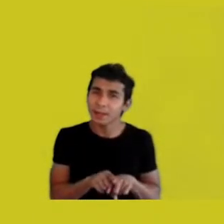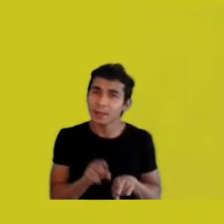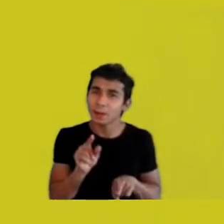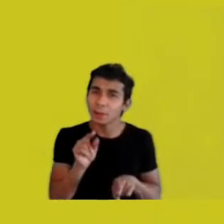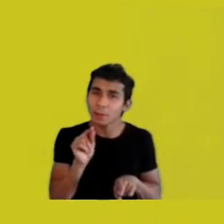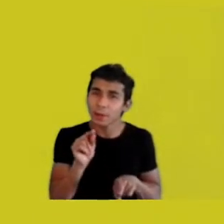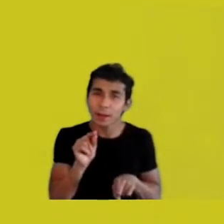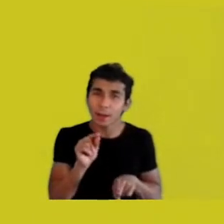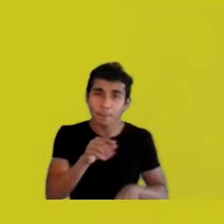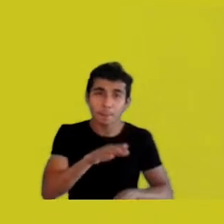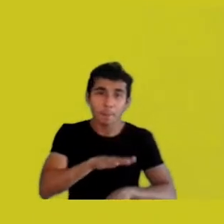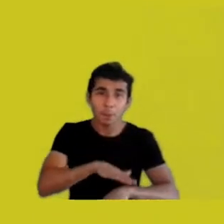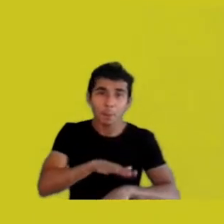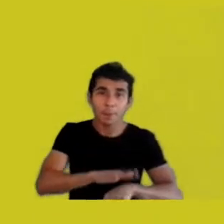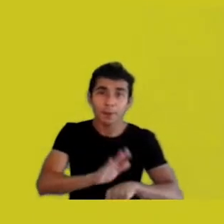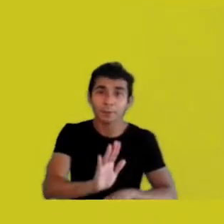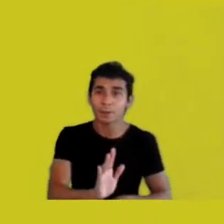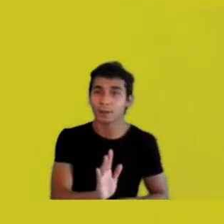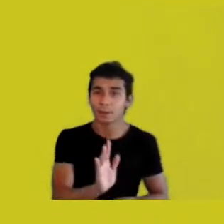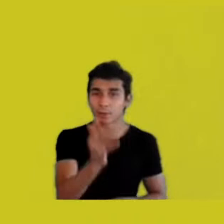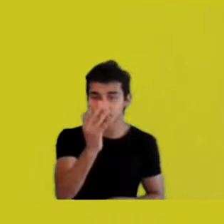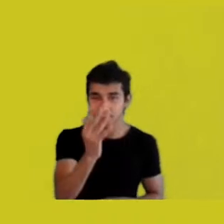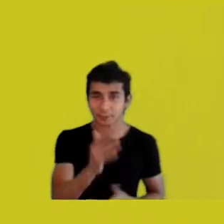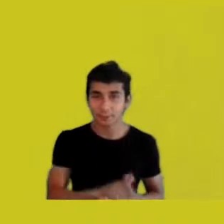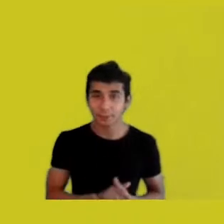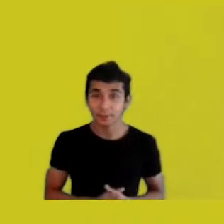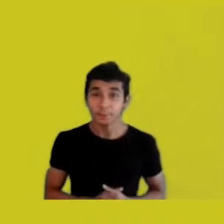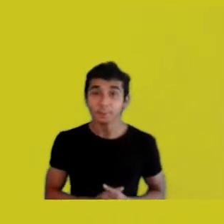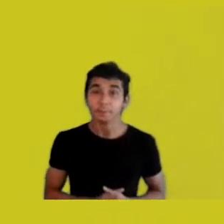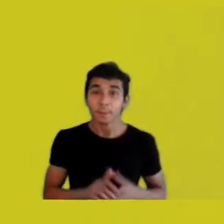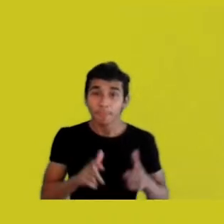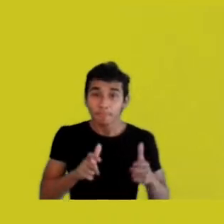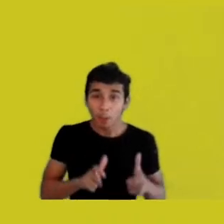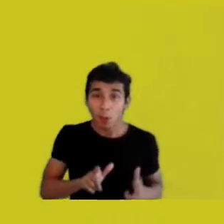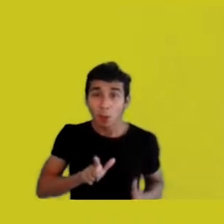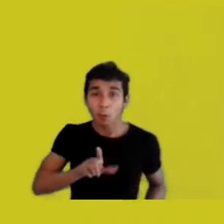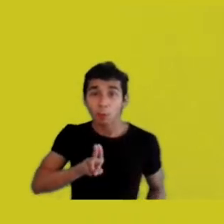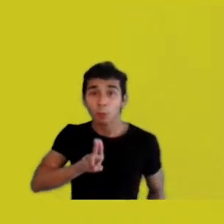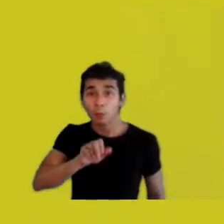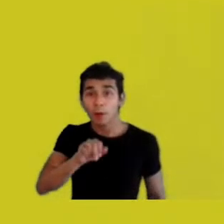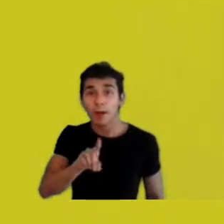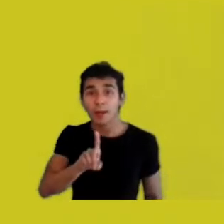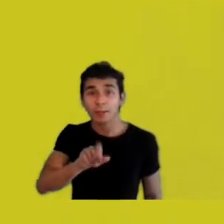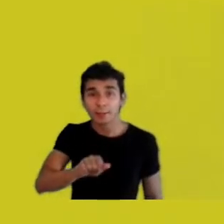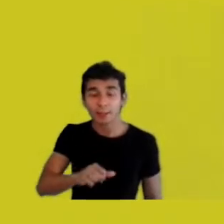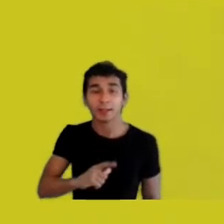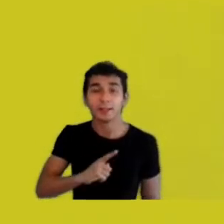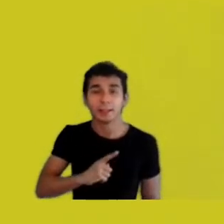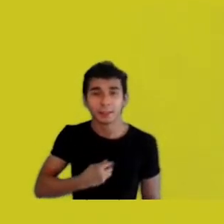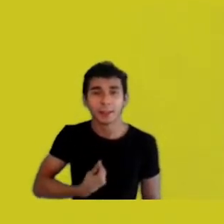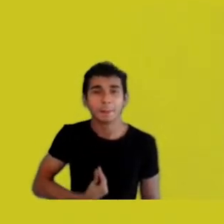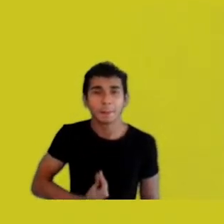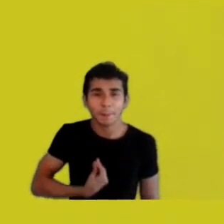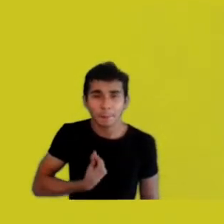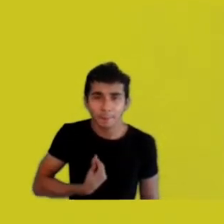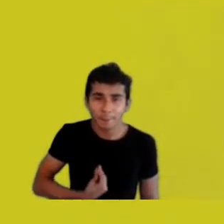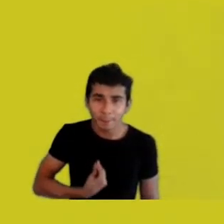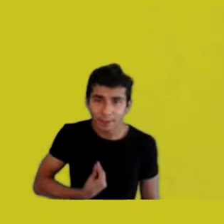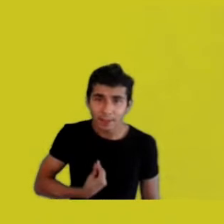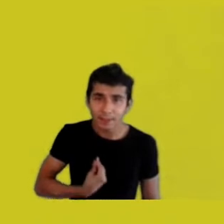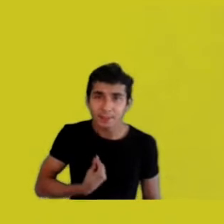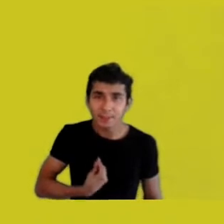absolutely present and native of another place that it isn’t.